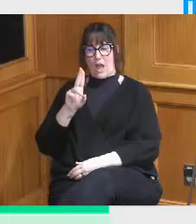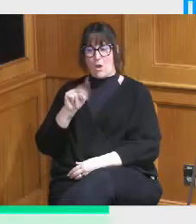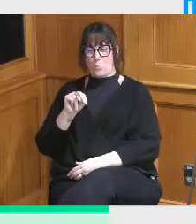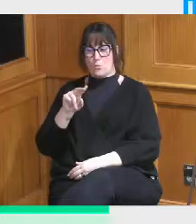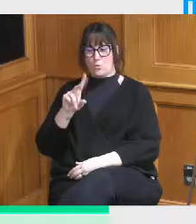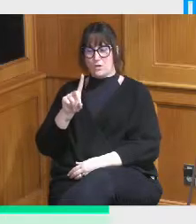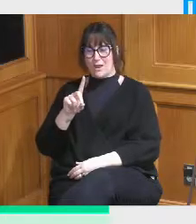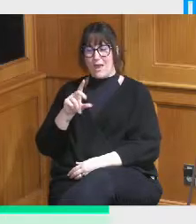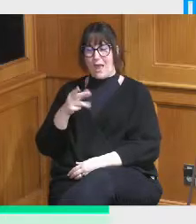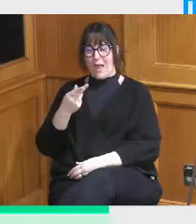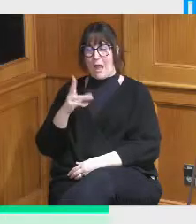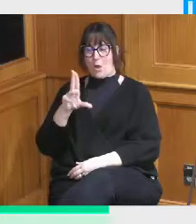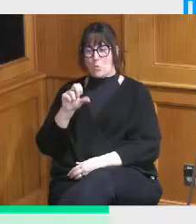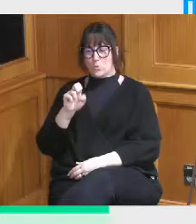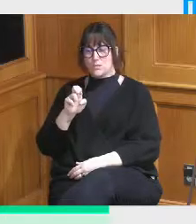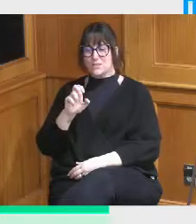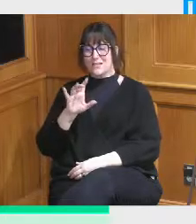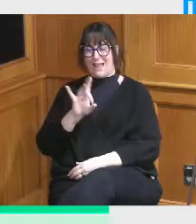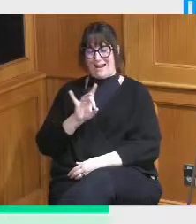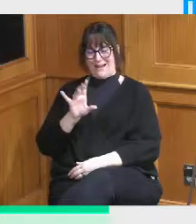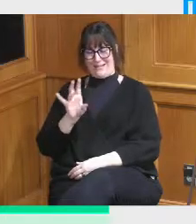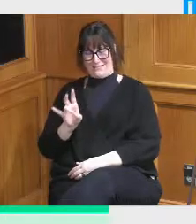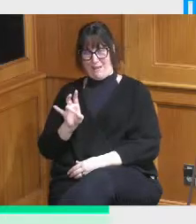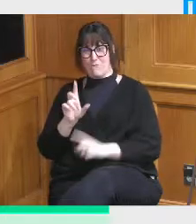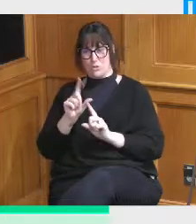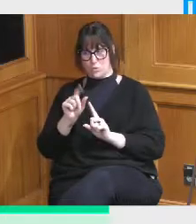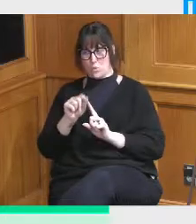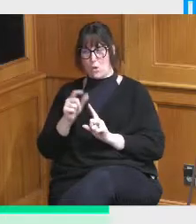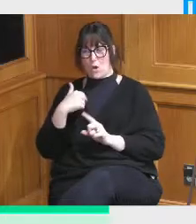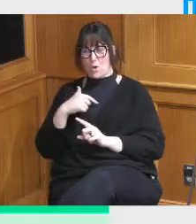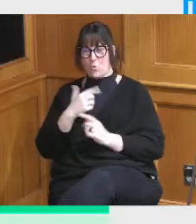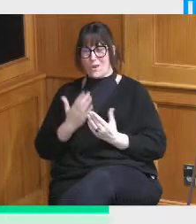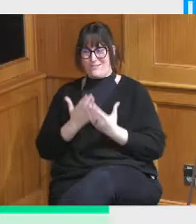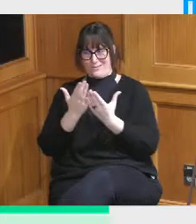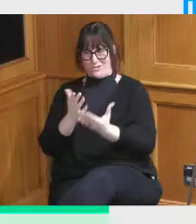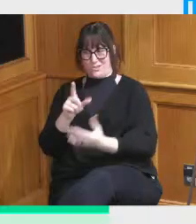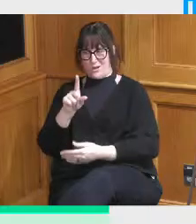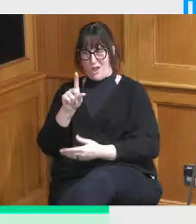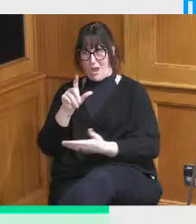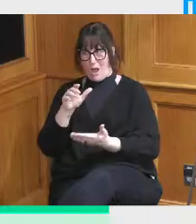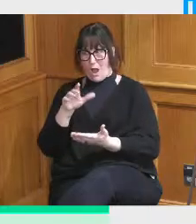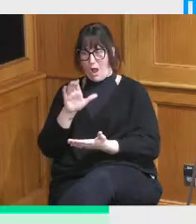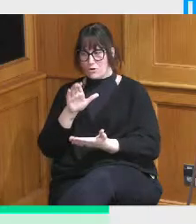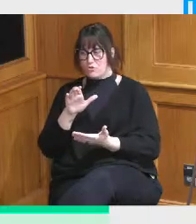were recommended to receive $100,000 for their emergency shelter program for case management to